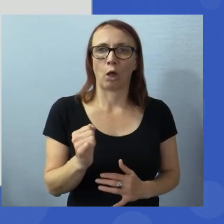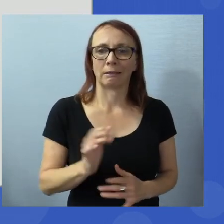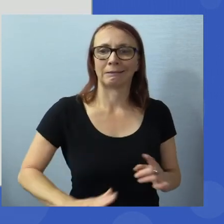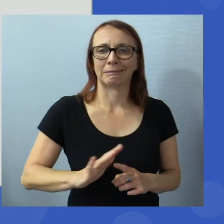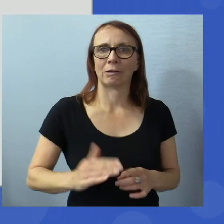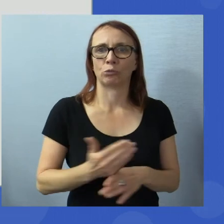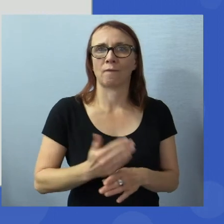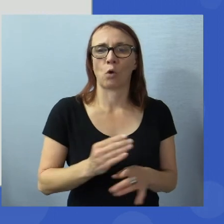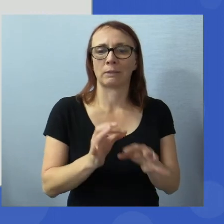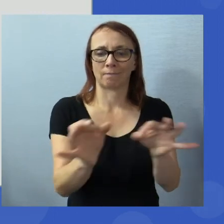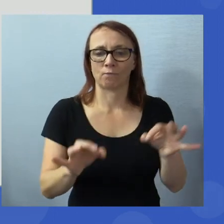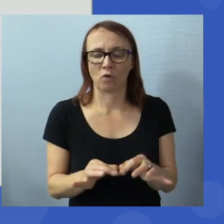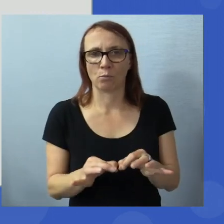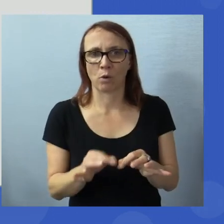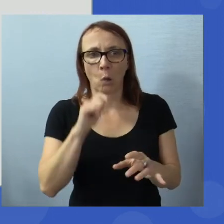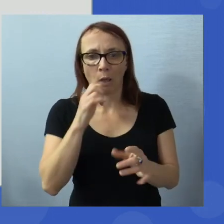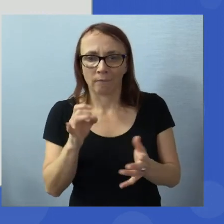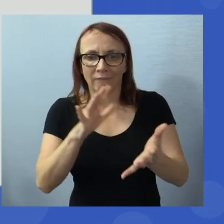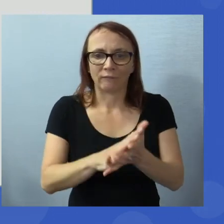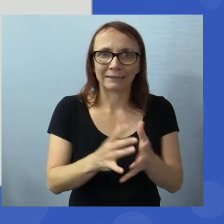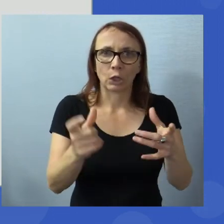investing in sustainable development Science and Technology in Scottish